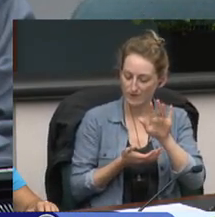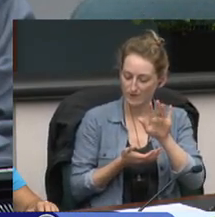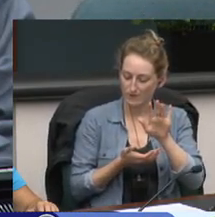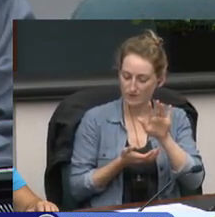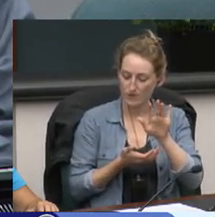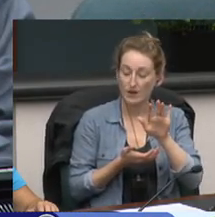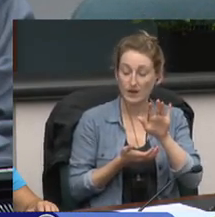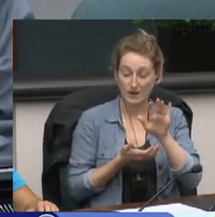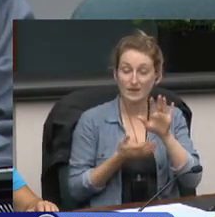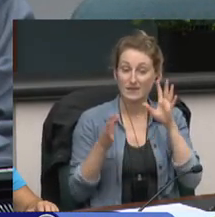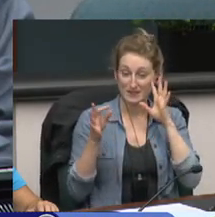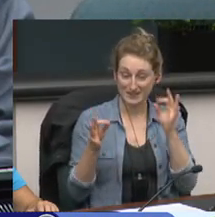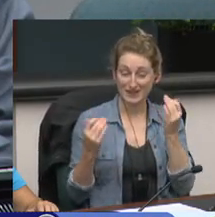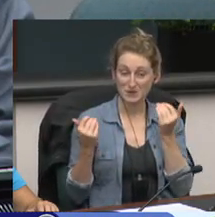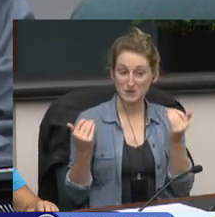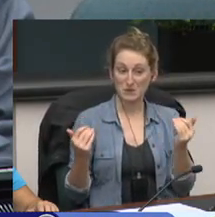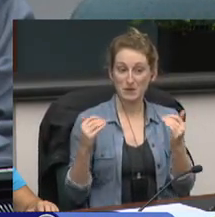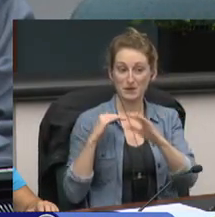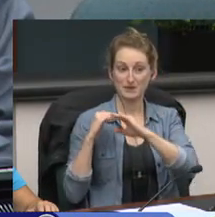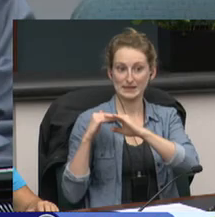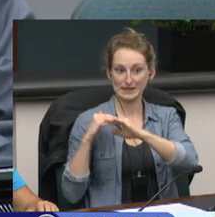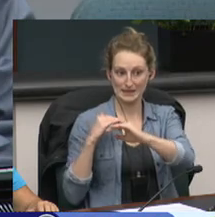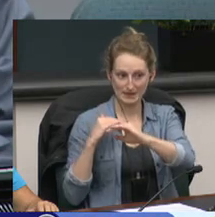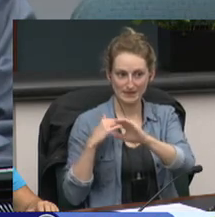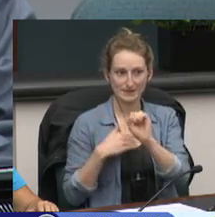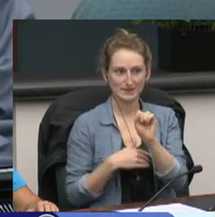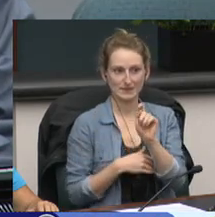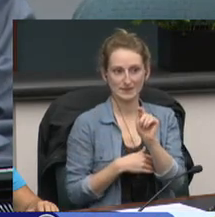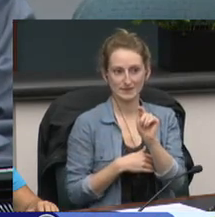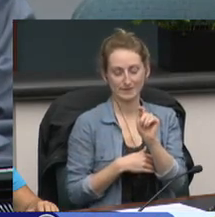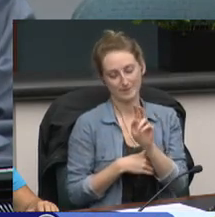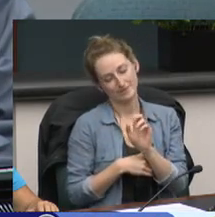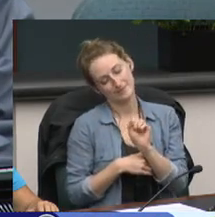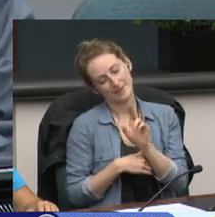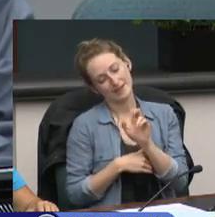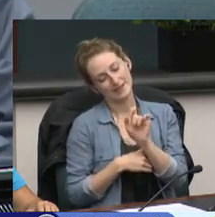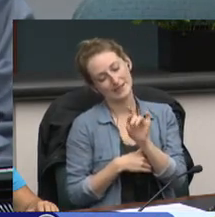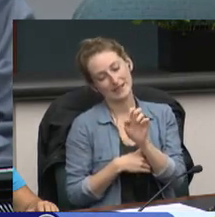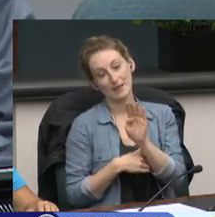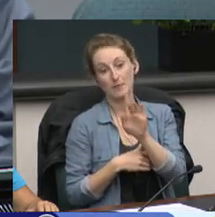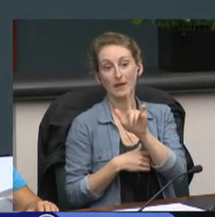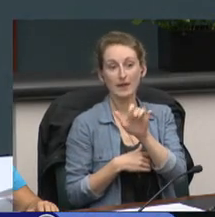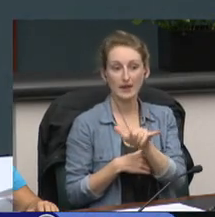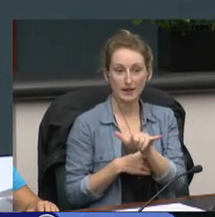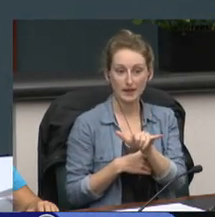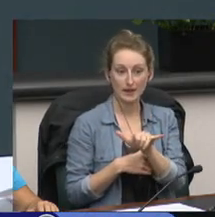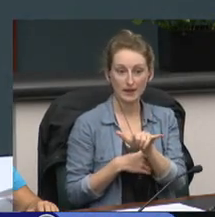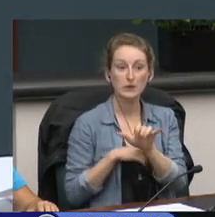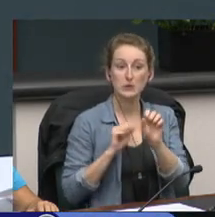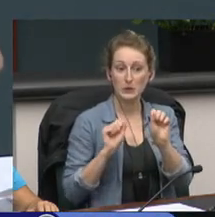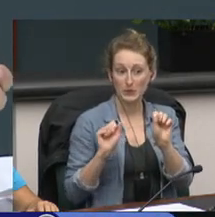can get a half floor on that on top of that so it's a fee I have to look at the